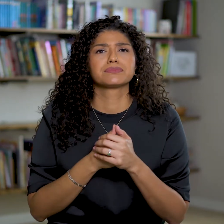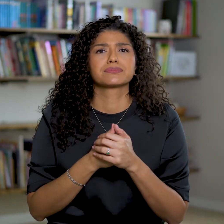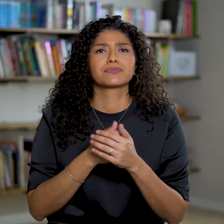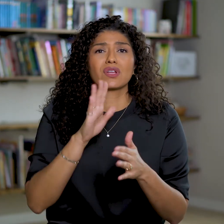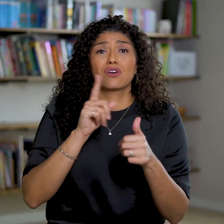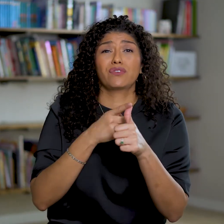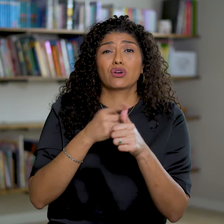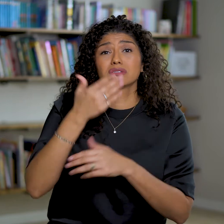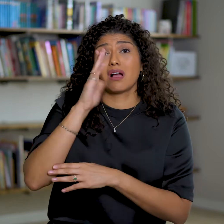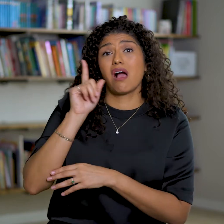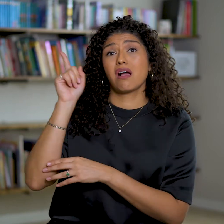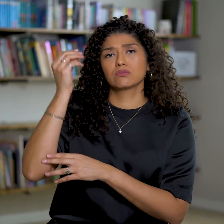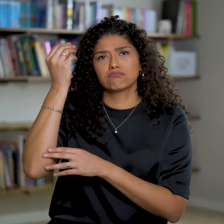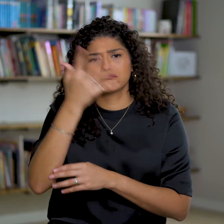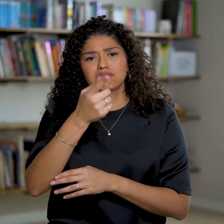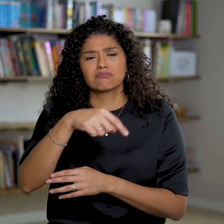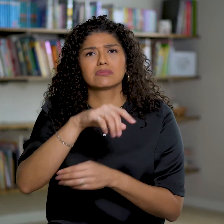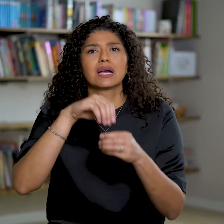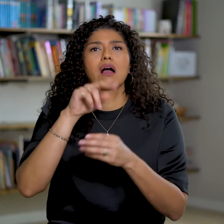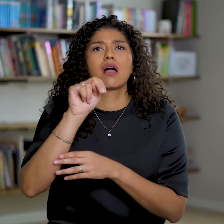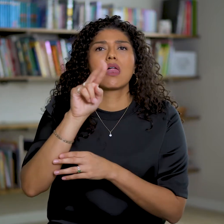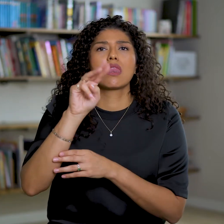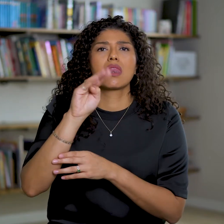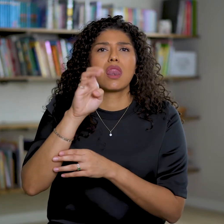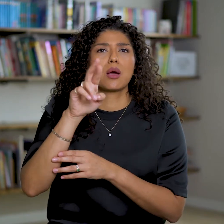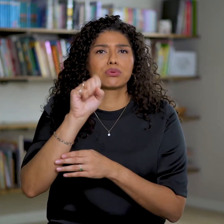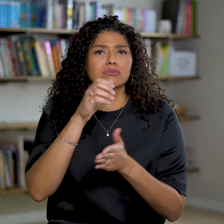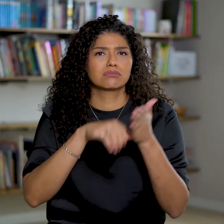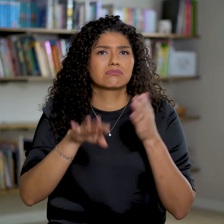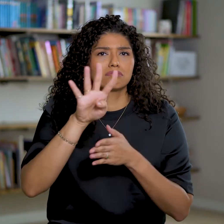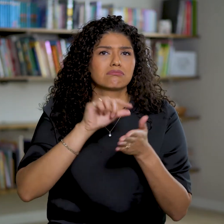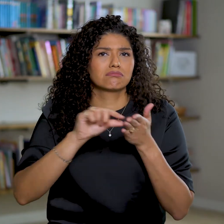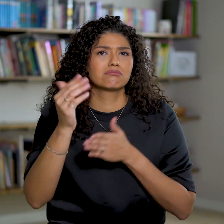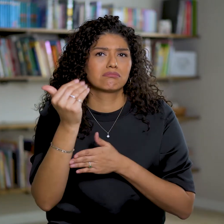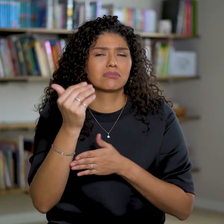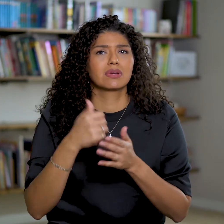First, God told them in Numbers 4:15